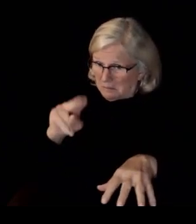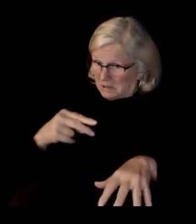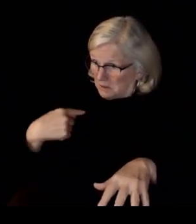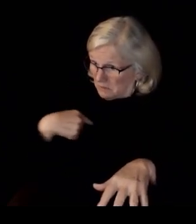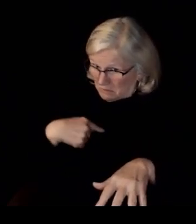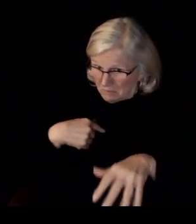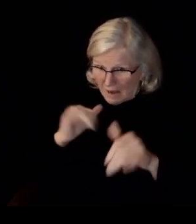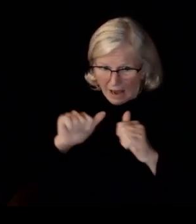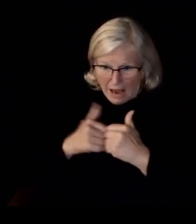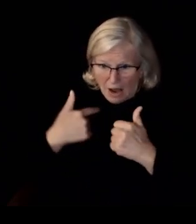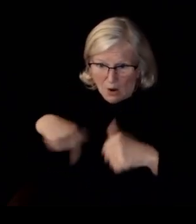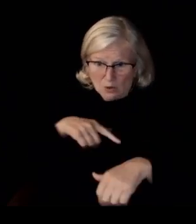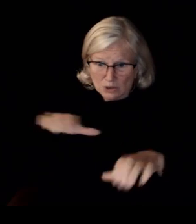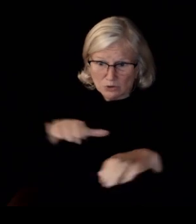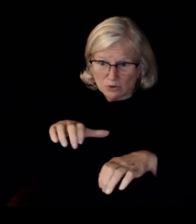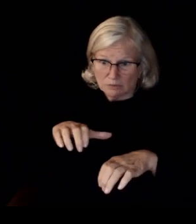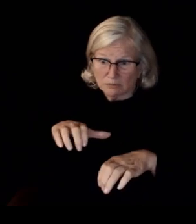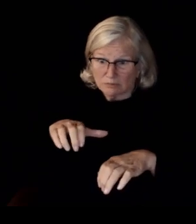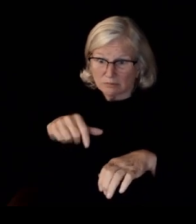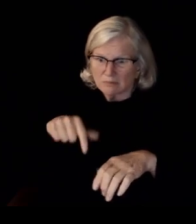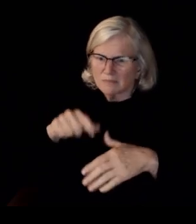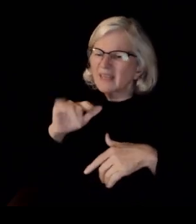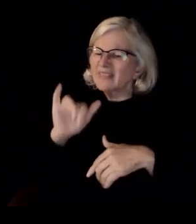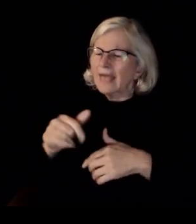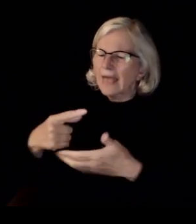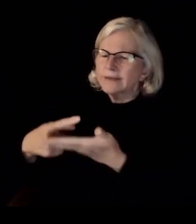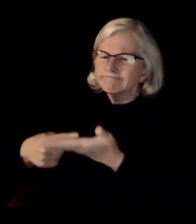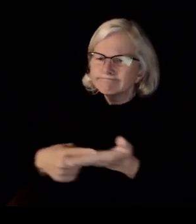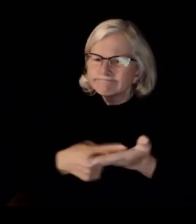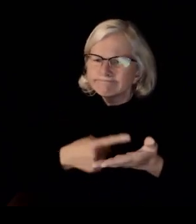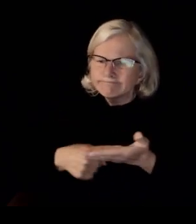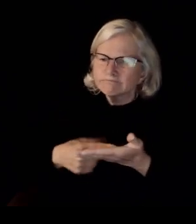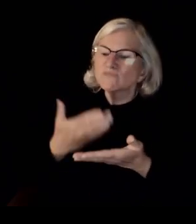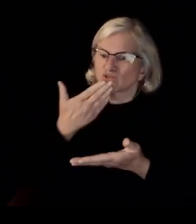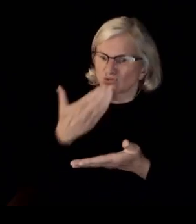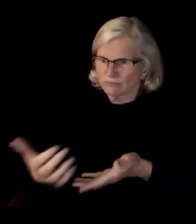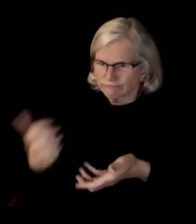about the increase in cases in Minnesota that we're all seeing in our data and what steps